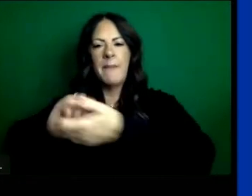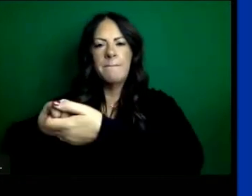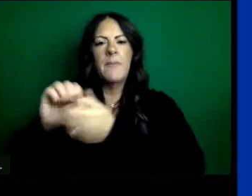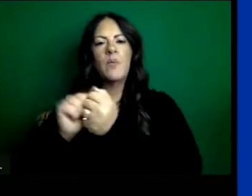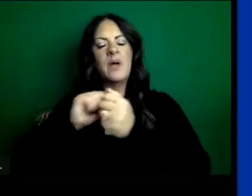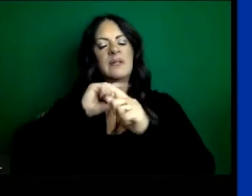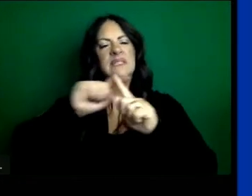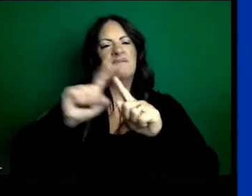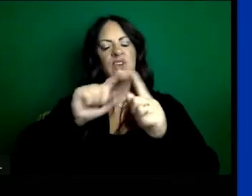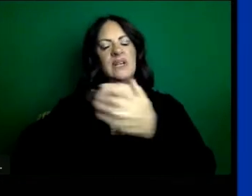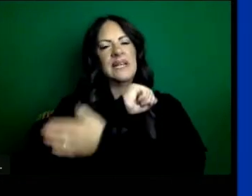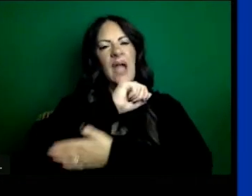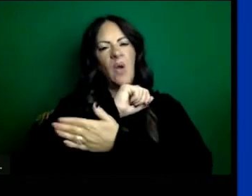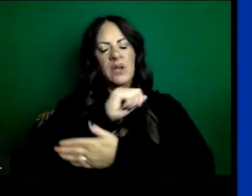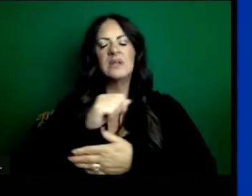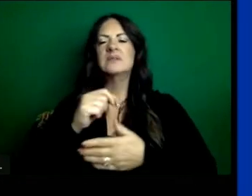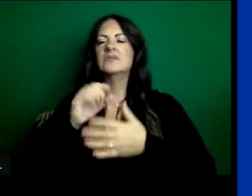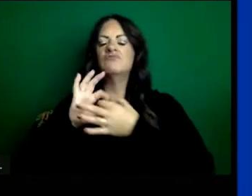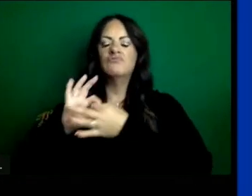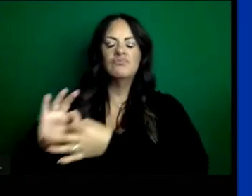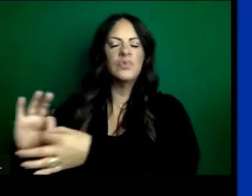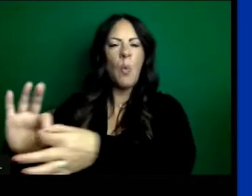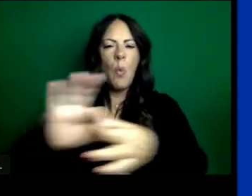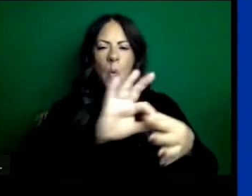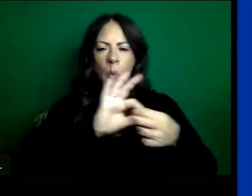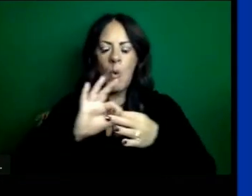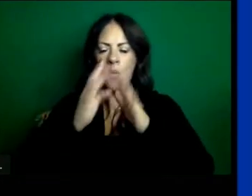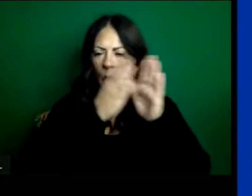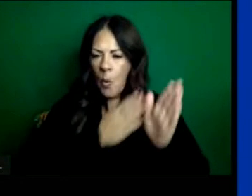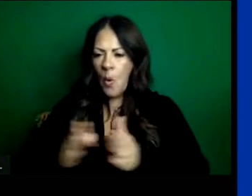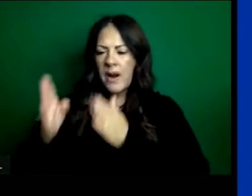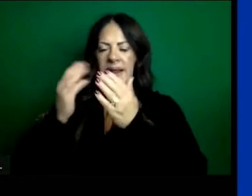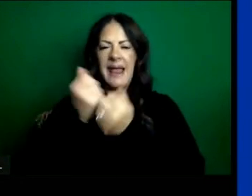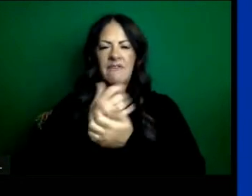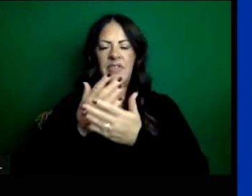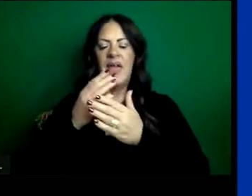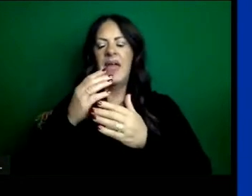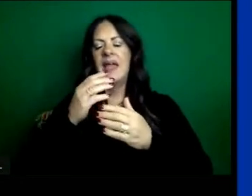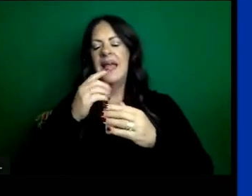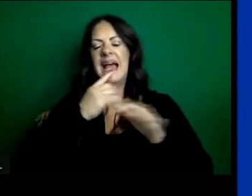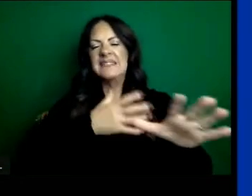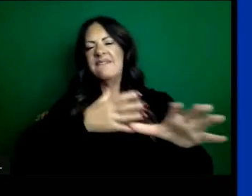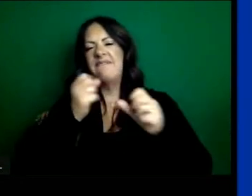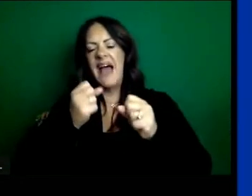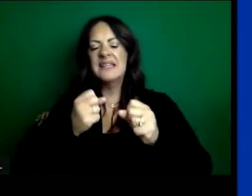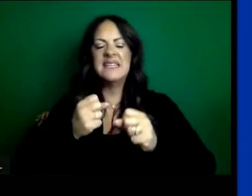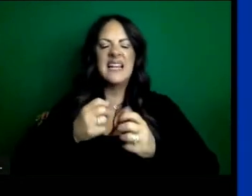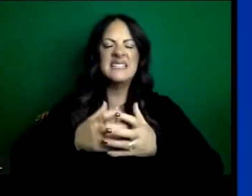WORK THAT THE STATE TEAM HAS THE WORK WITH OUR COUNTY PARTNERS.